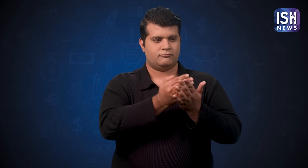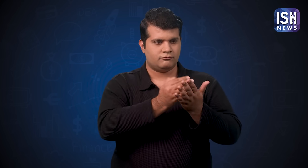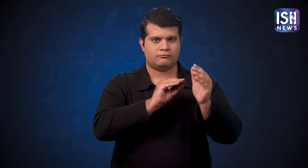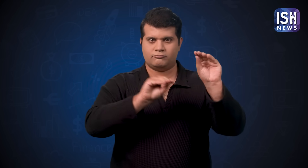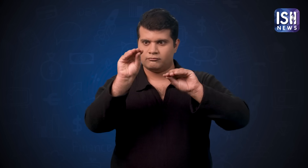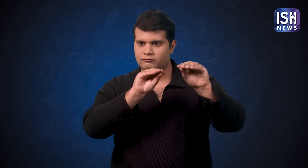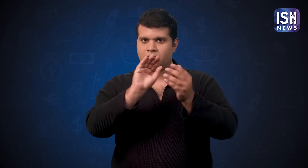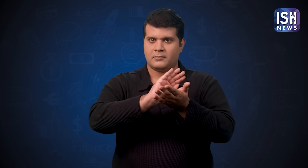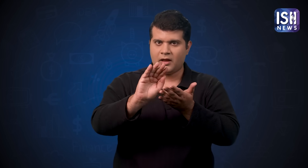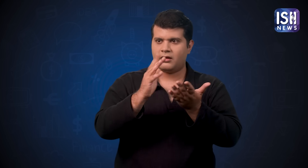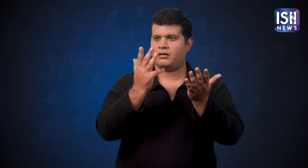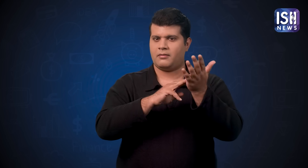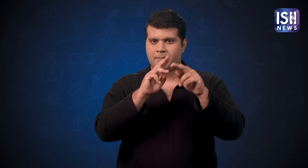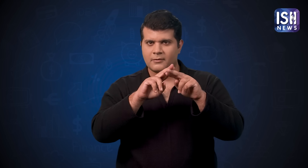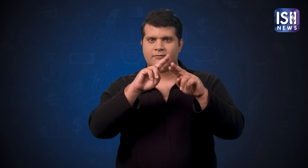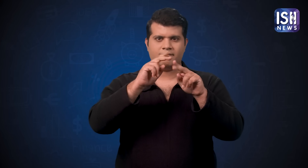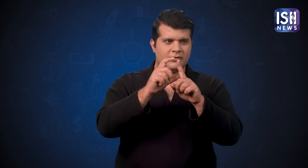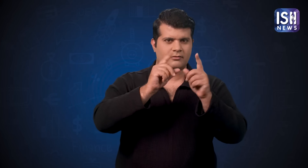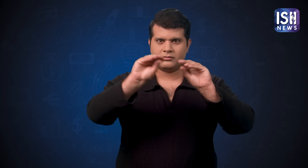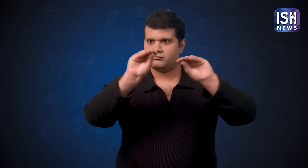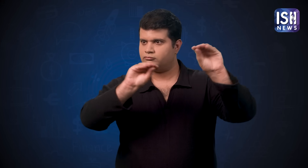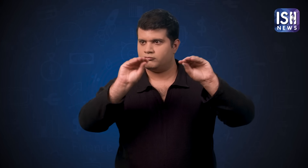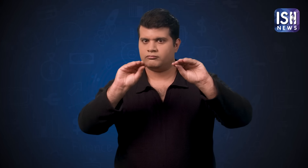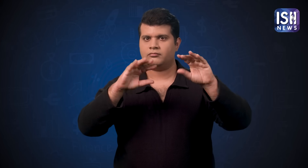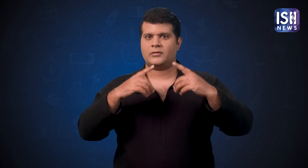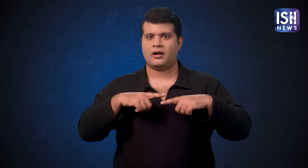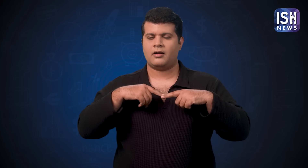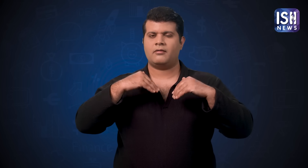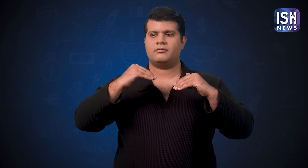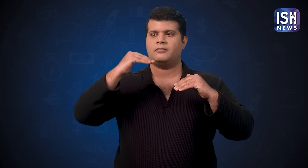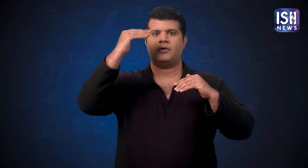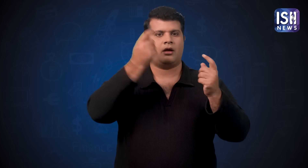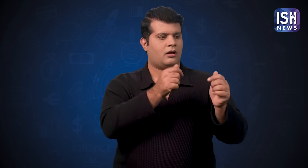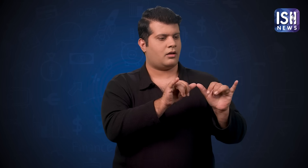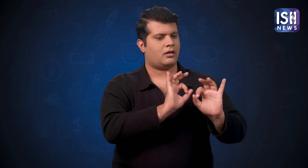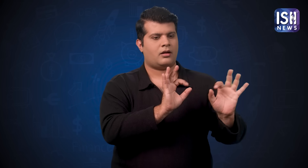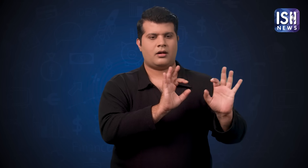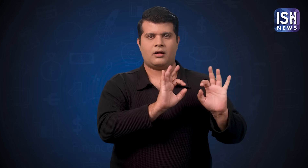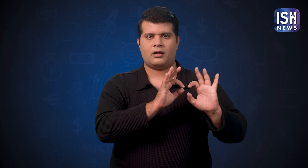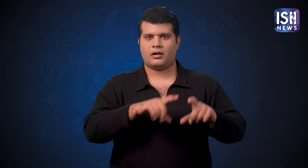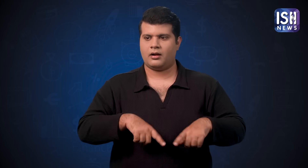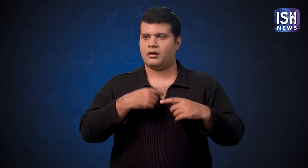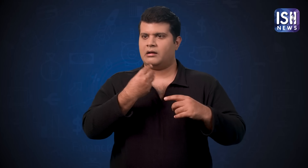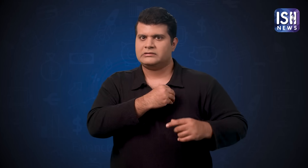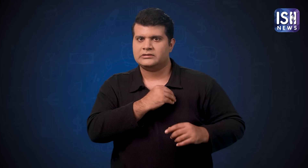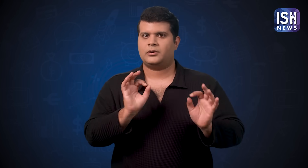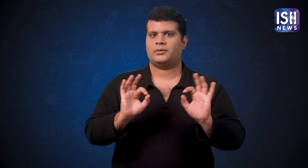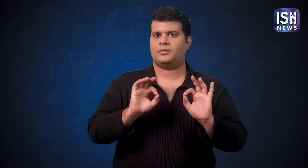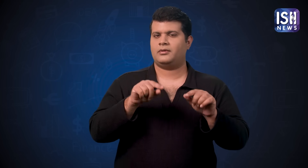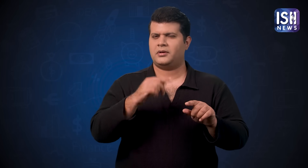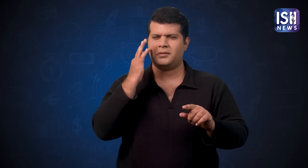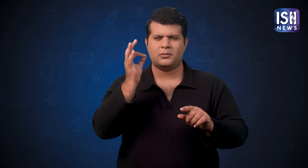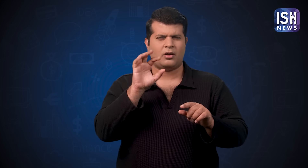Whether through banks or mutual funds, our money must grow with us so as to not have financial burden.